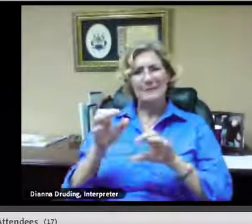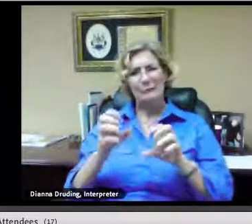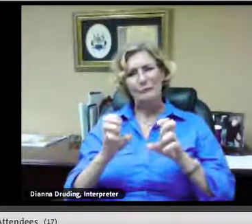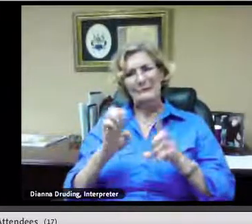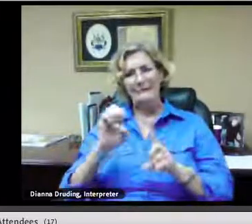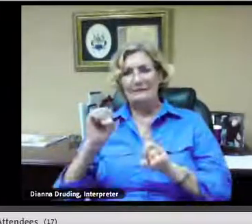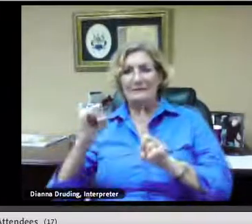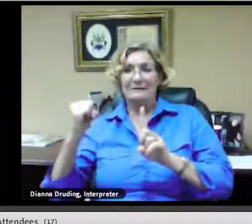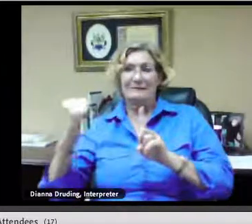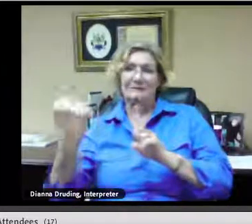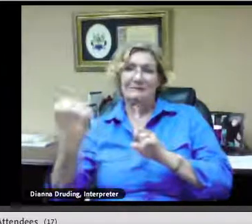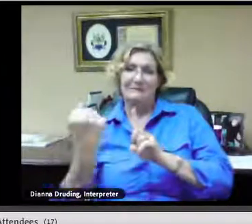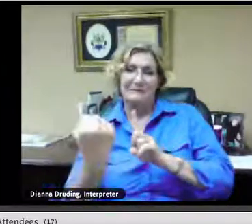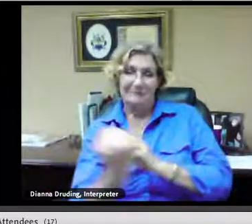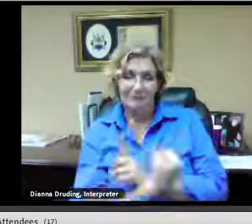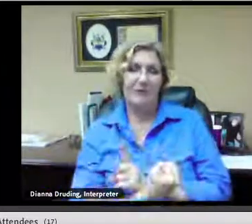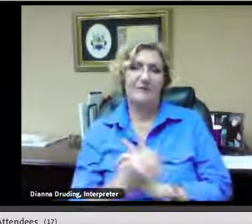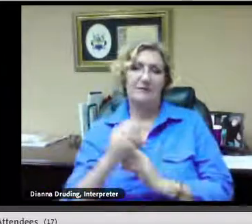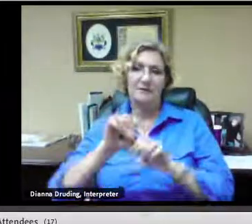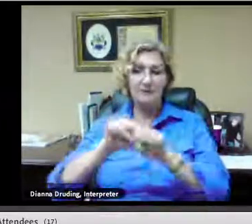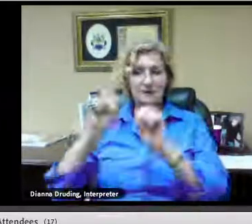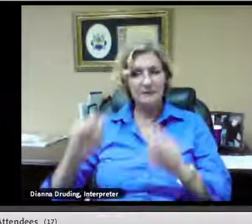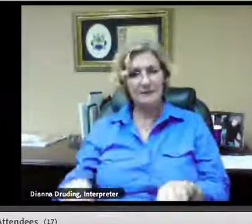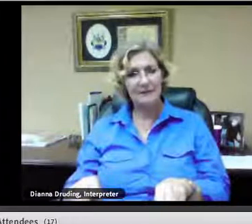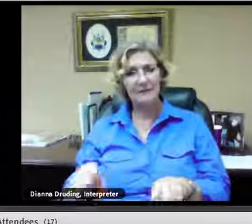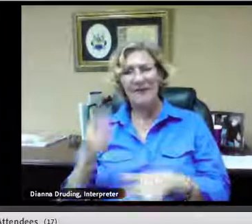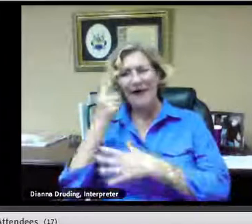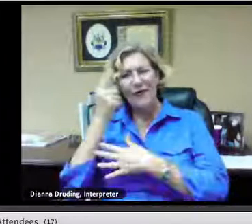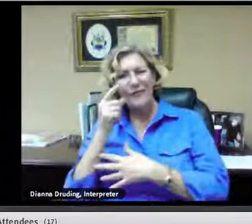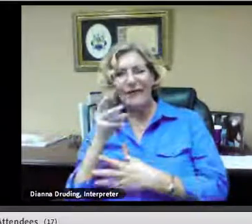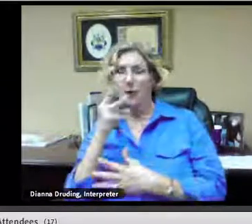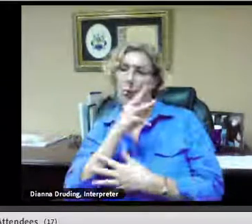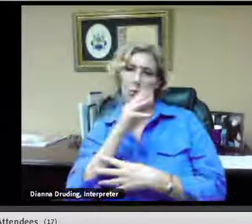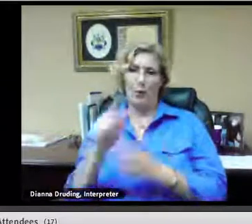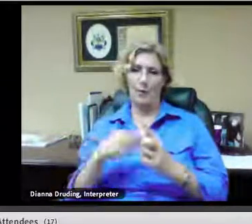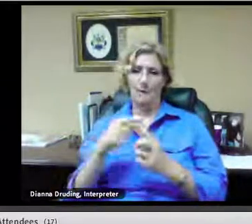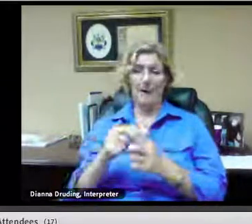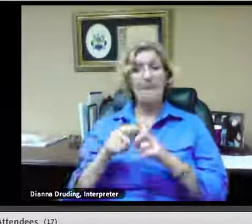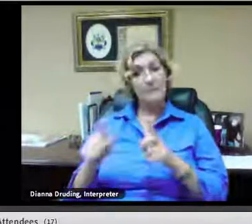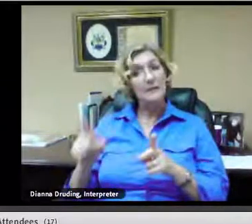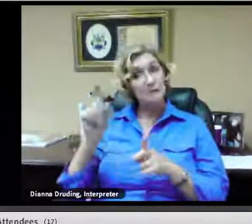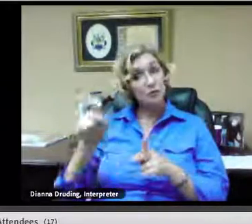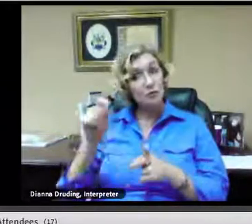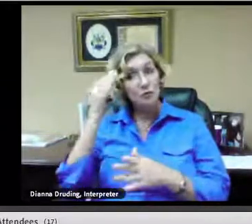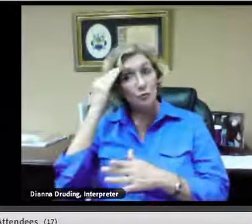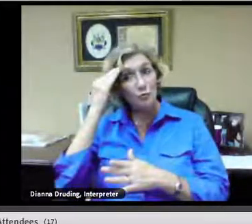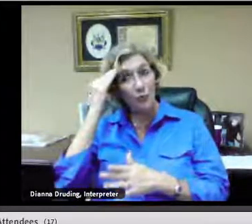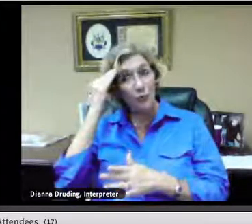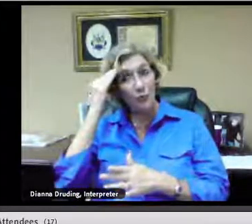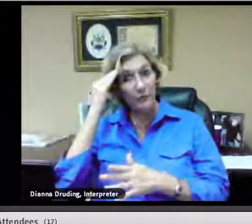but just know that, you know, this is not to be taken lightly. Okay?